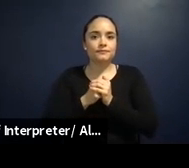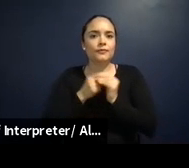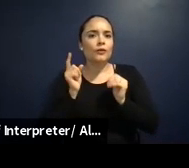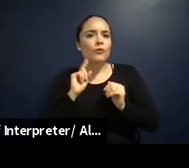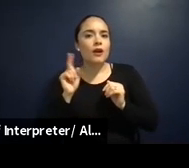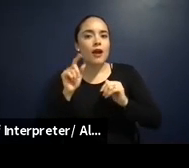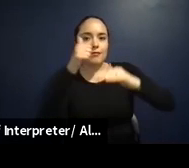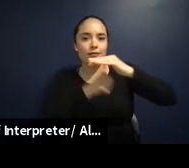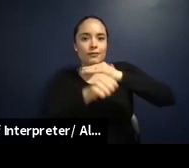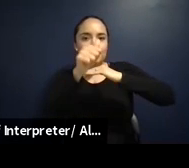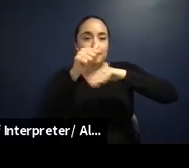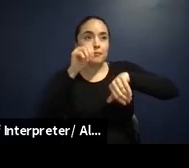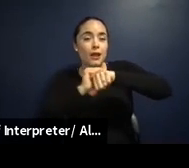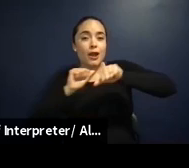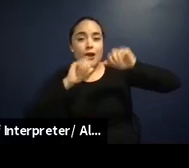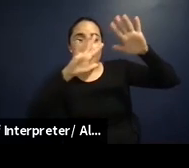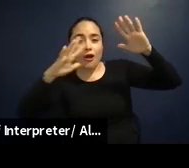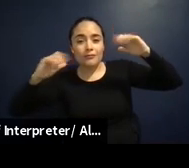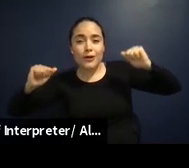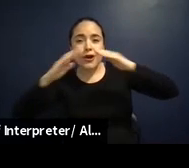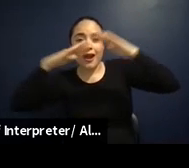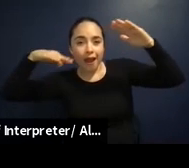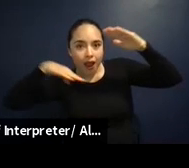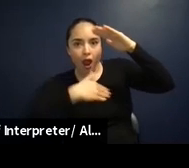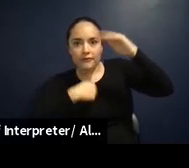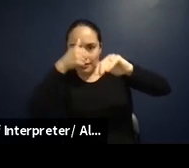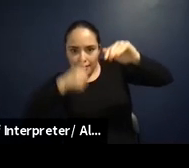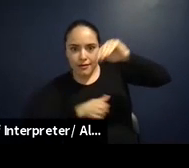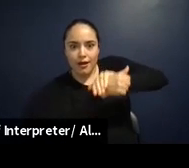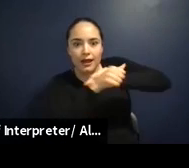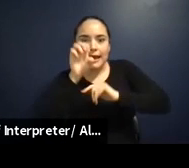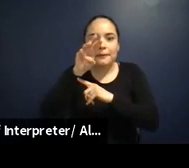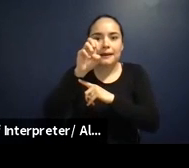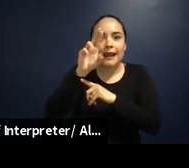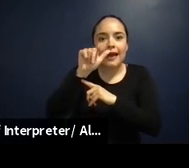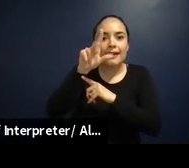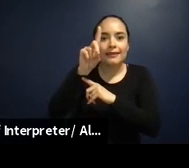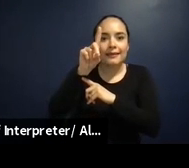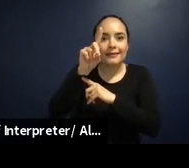So my my five-year-old son told me that he loves me more than emeralds, and now I see why.